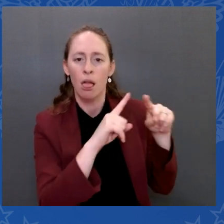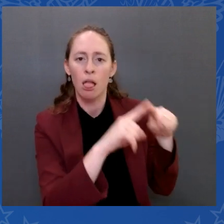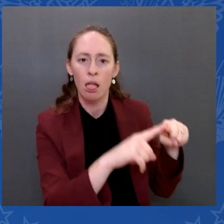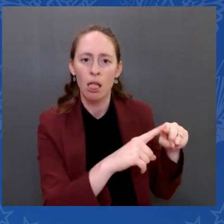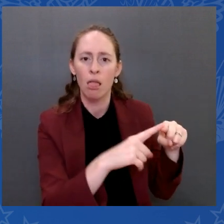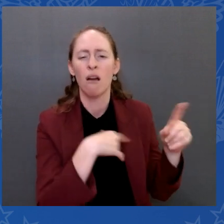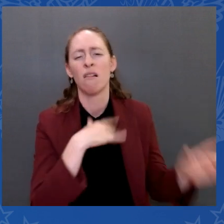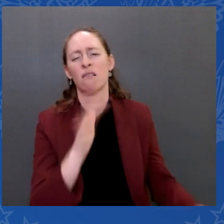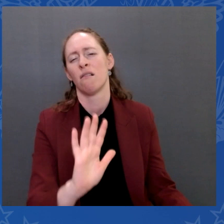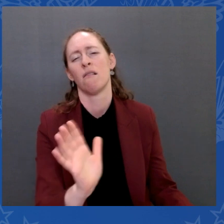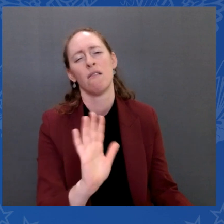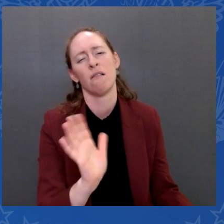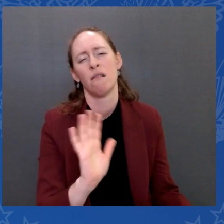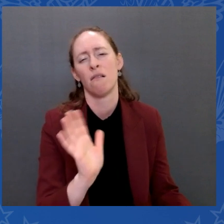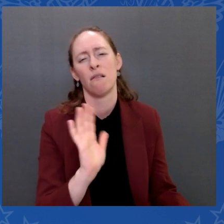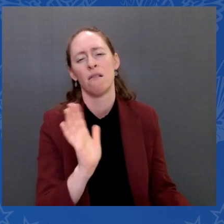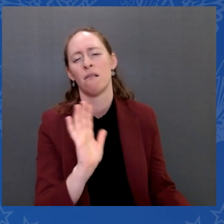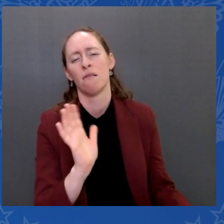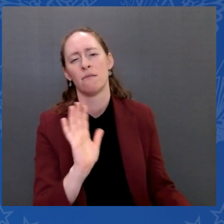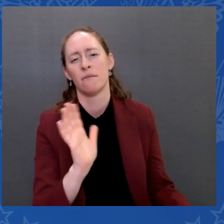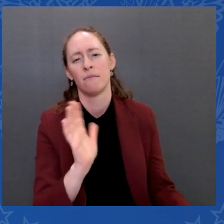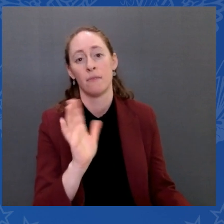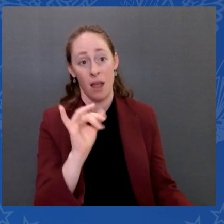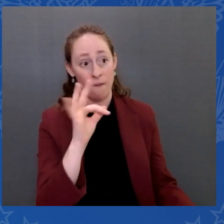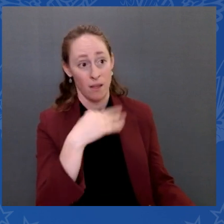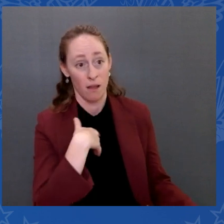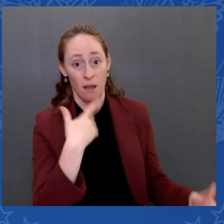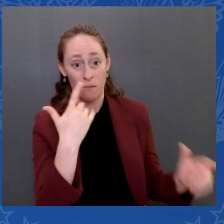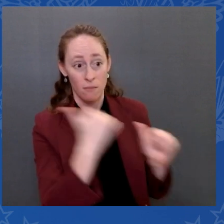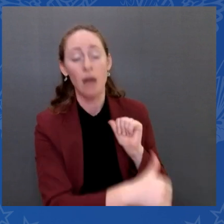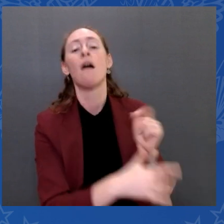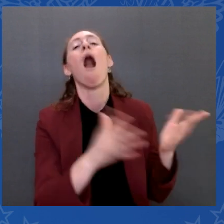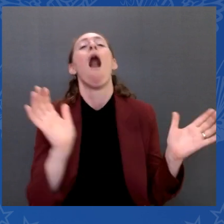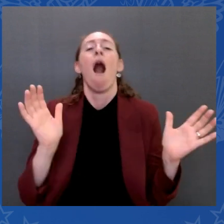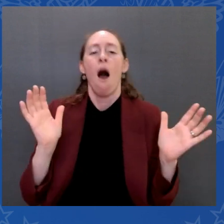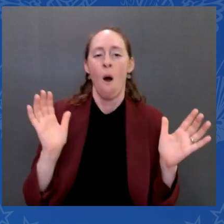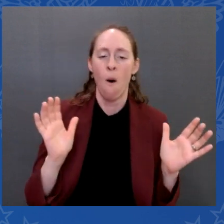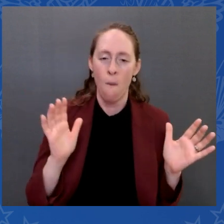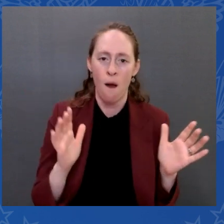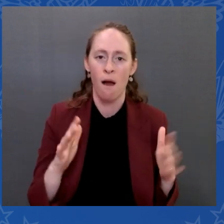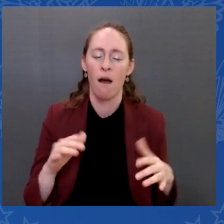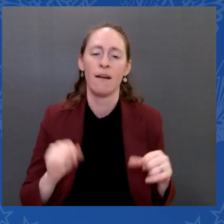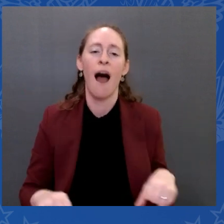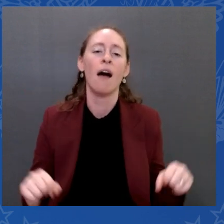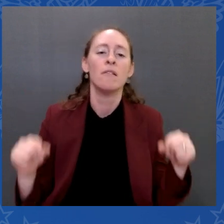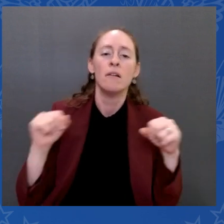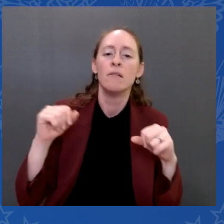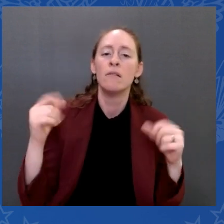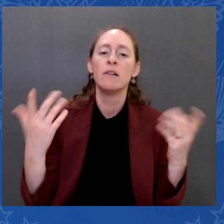to manage the situation with limited supply. And we've been, you know, nimble enough and adaptive